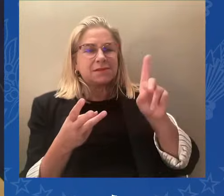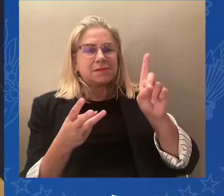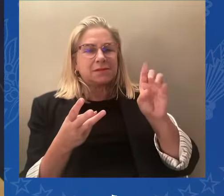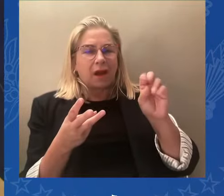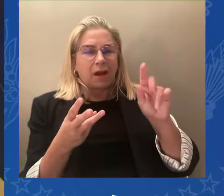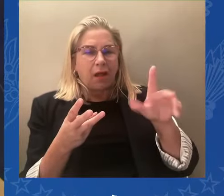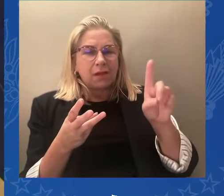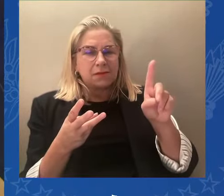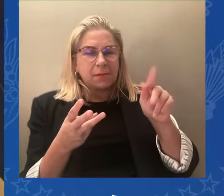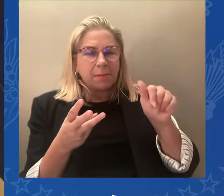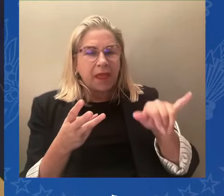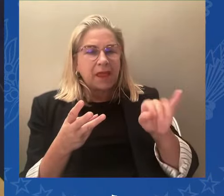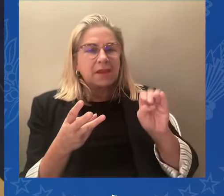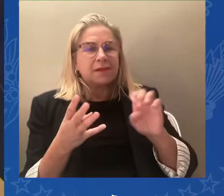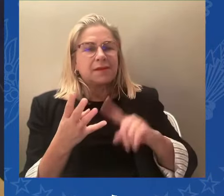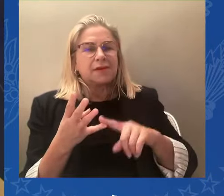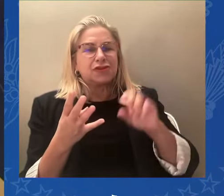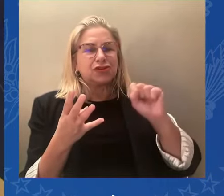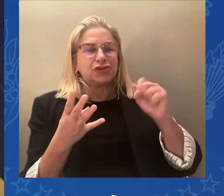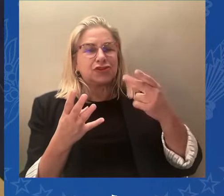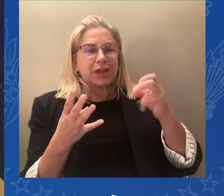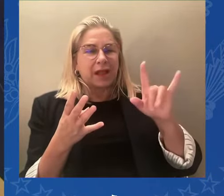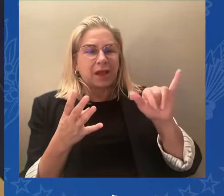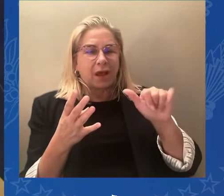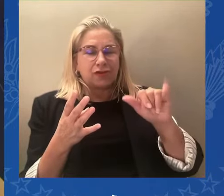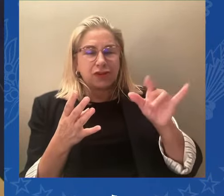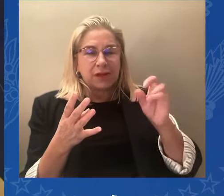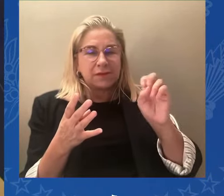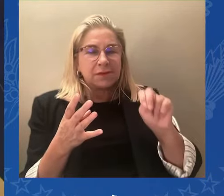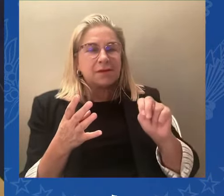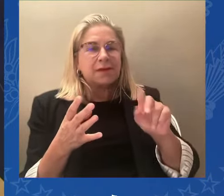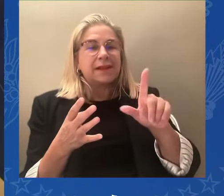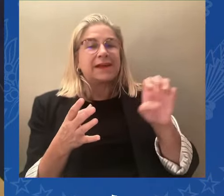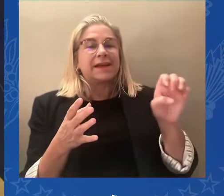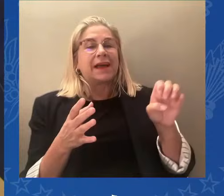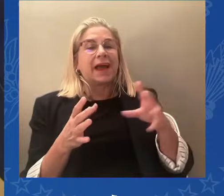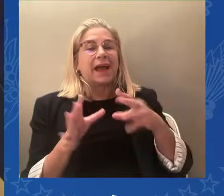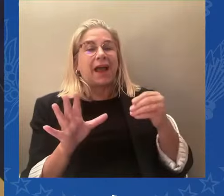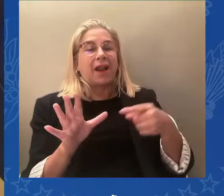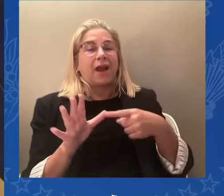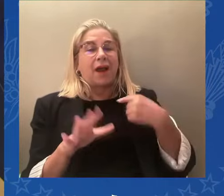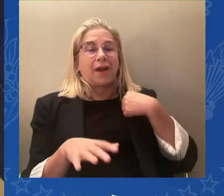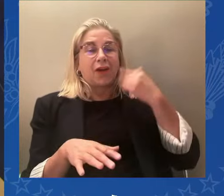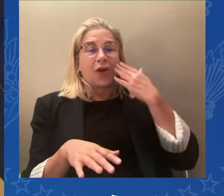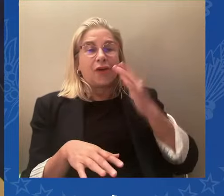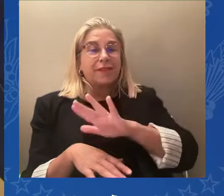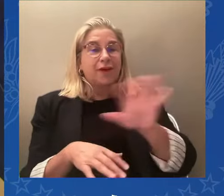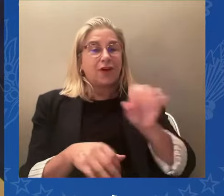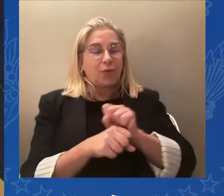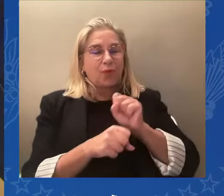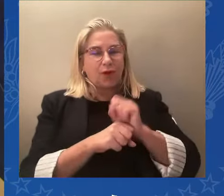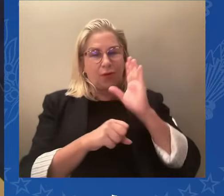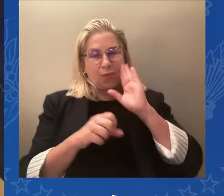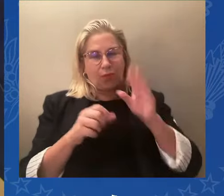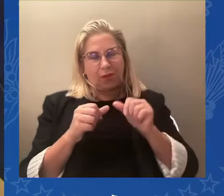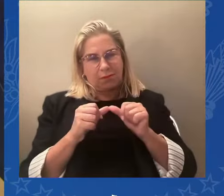And I know that their work will live on through ours. And, finally, to all the members of the CBC,